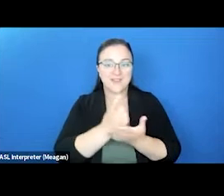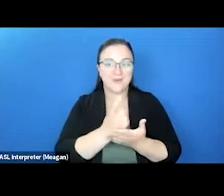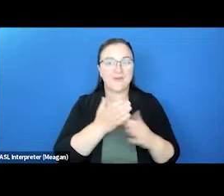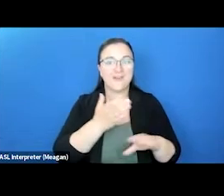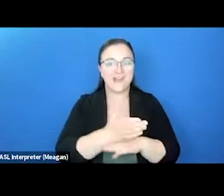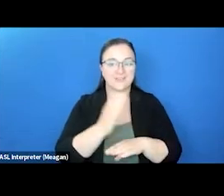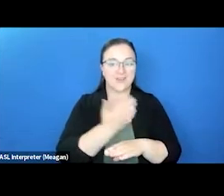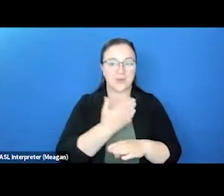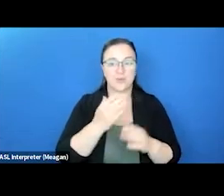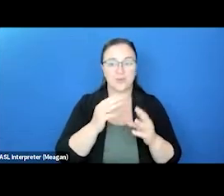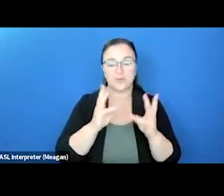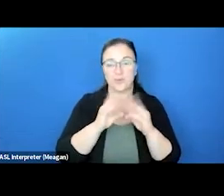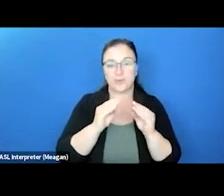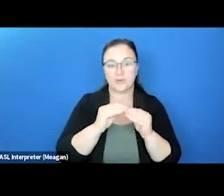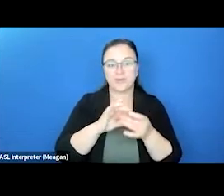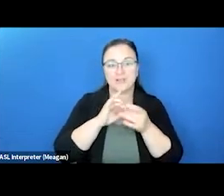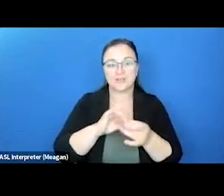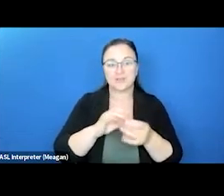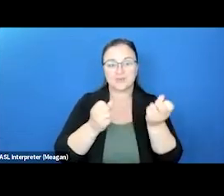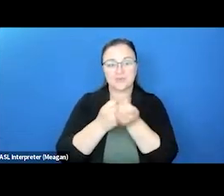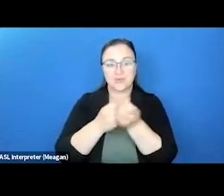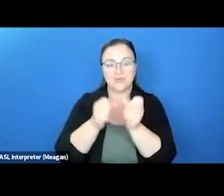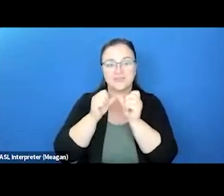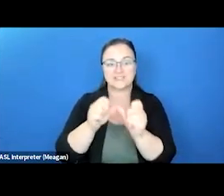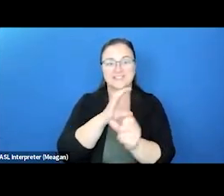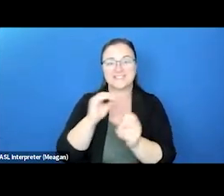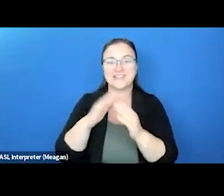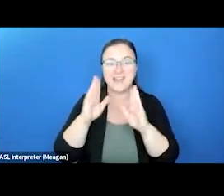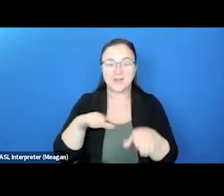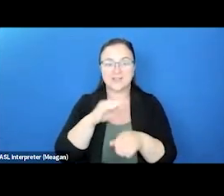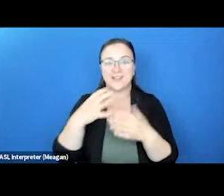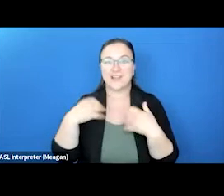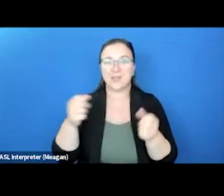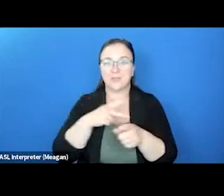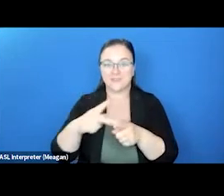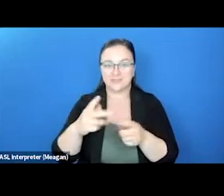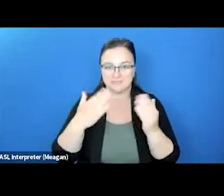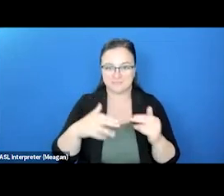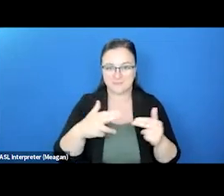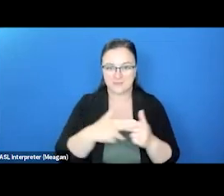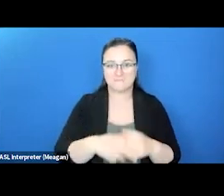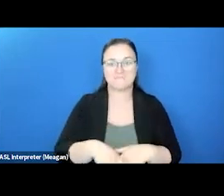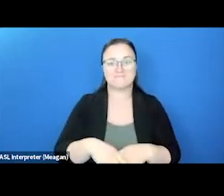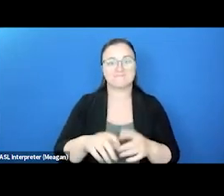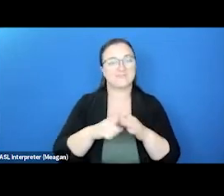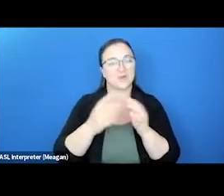on Supporting Resiliency In Housing & Health Professionals. Next slide. We'll start with a quick disclaimer